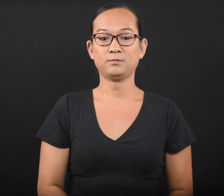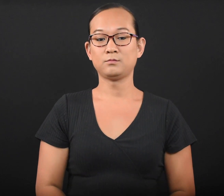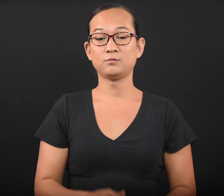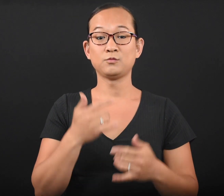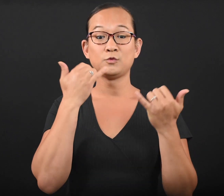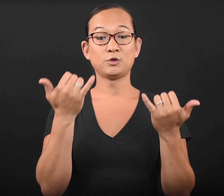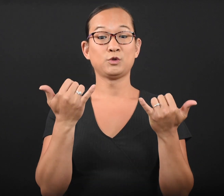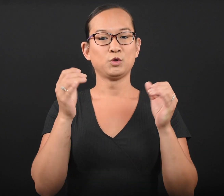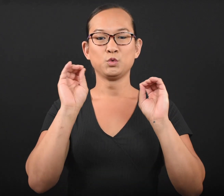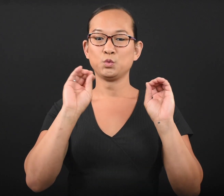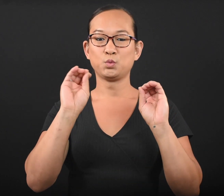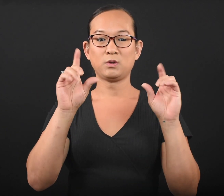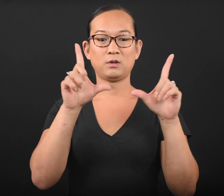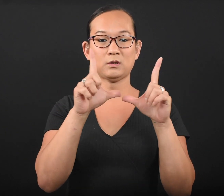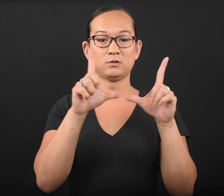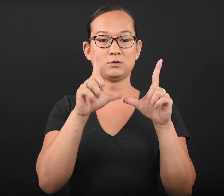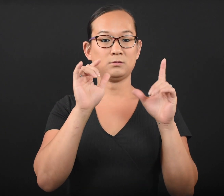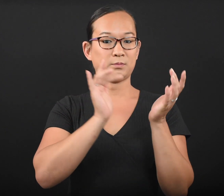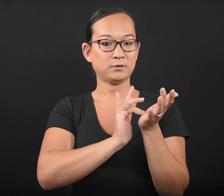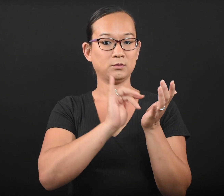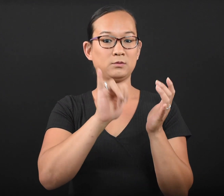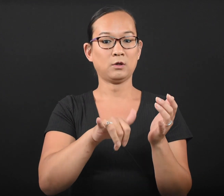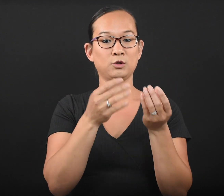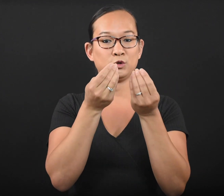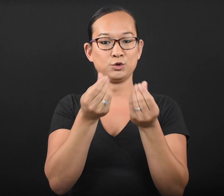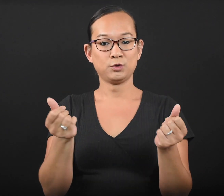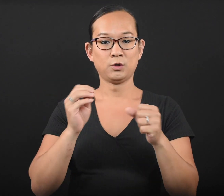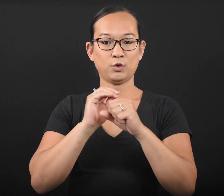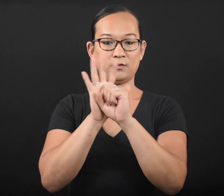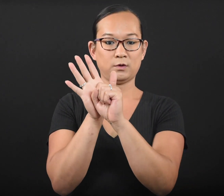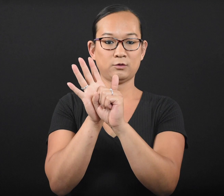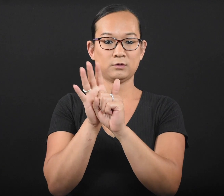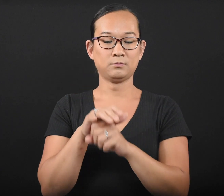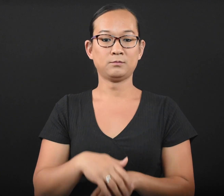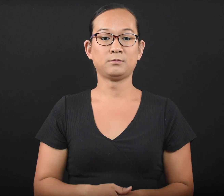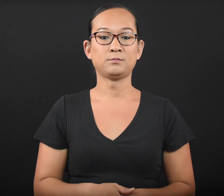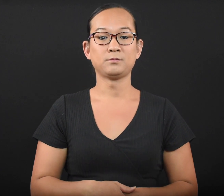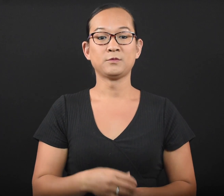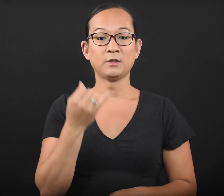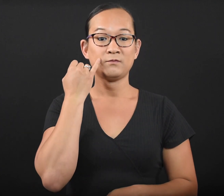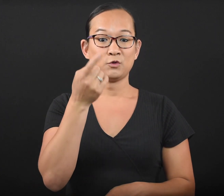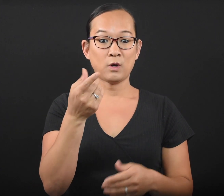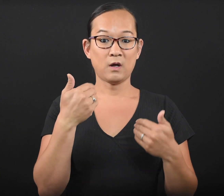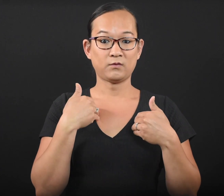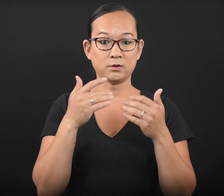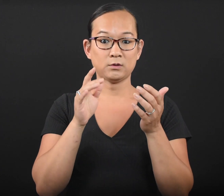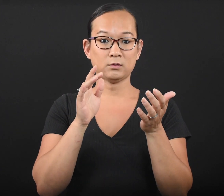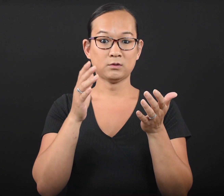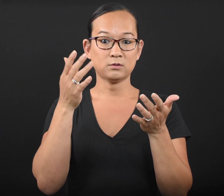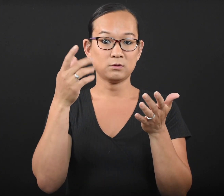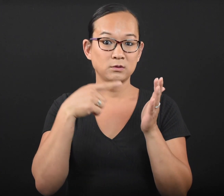There is currently no licensed medication to cure COVID-19. If you have symptoms, call your health